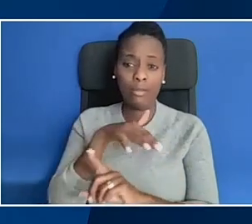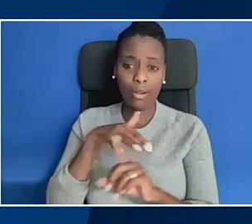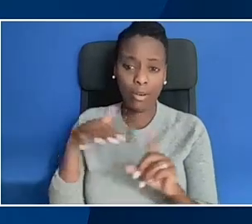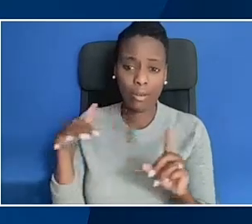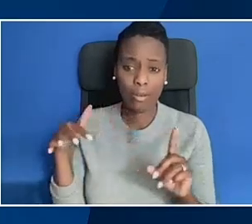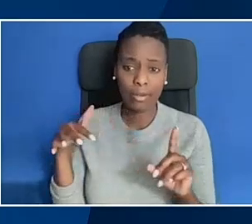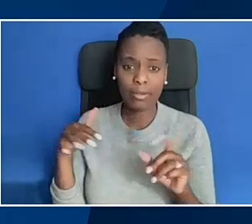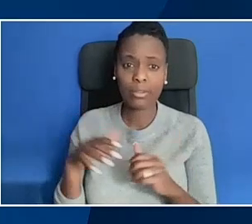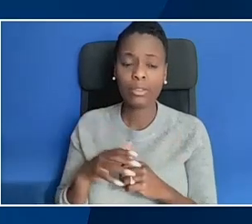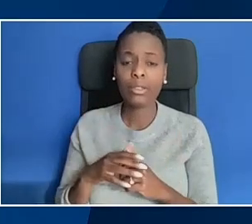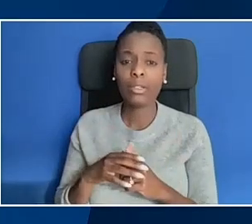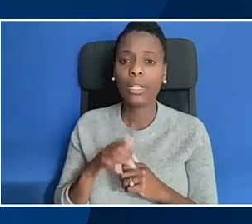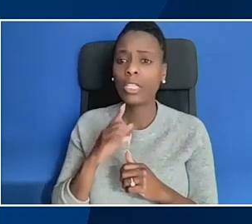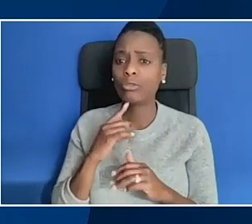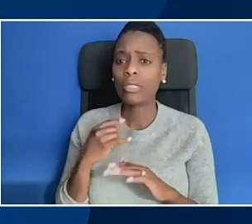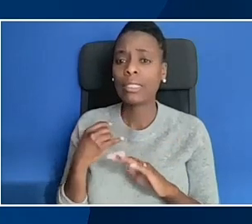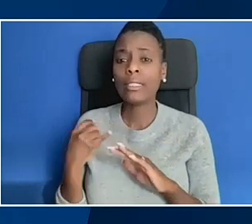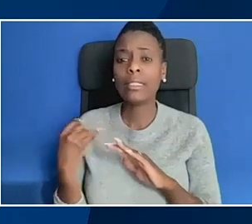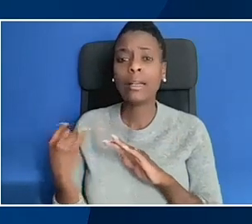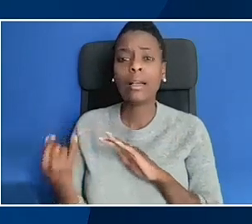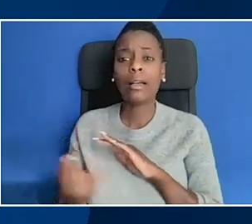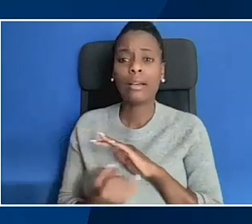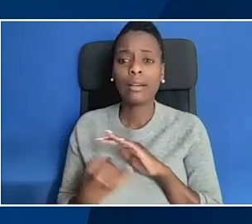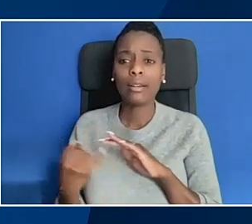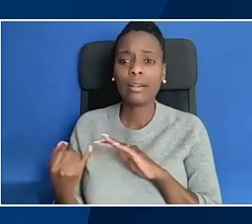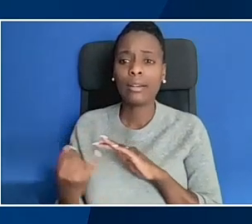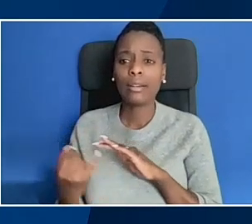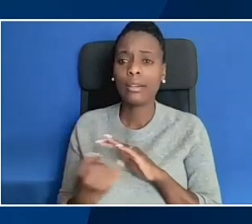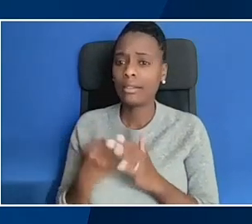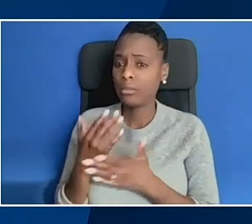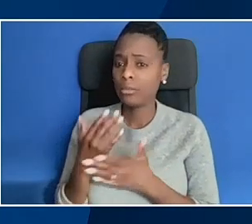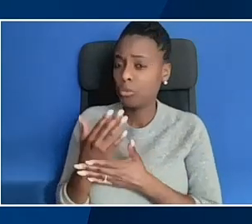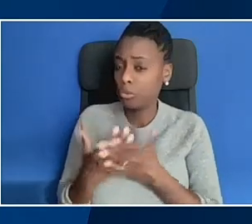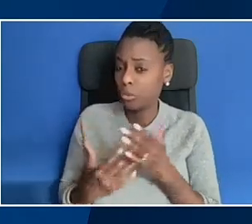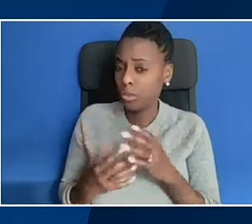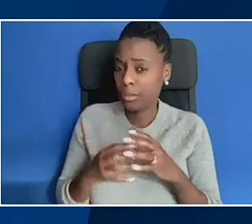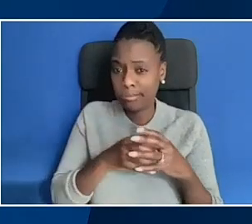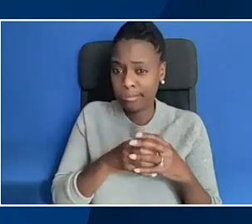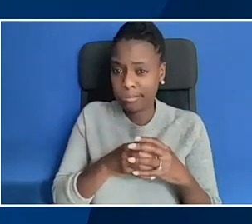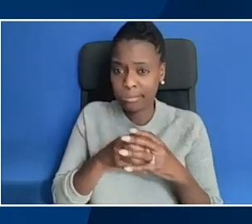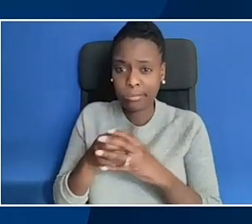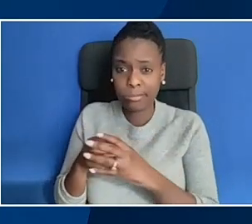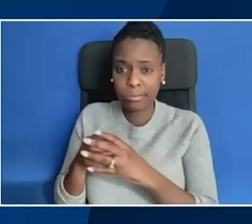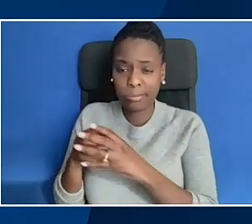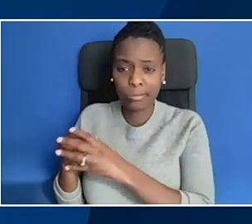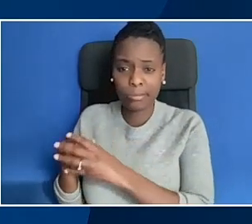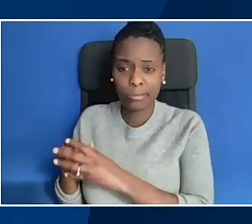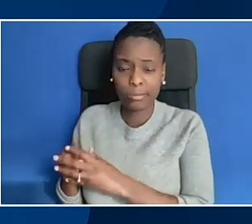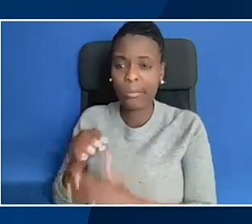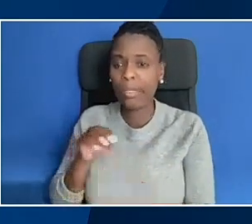isolated to certain circles of, you know, media conversation and occasionally